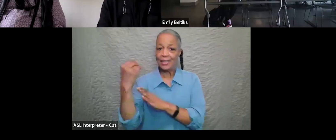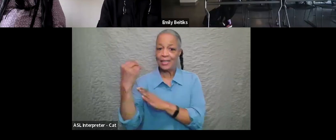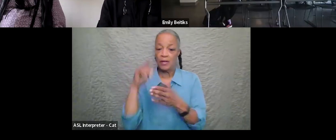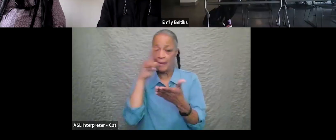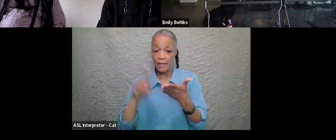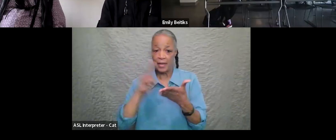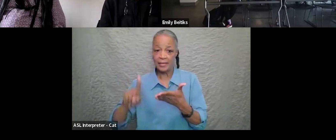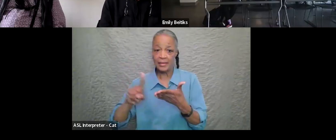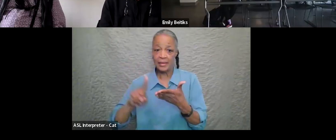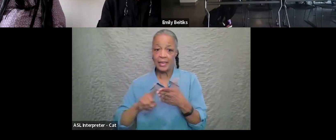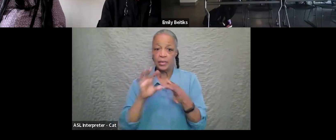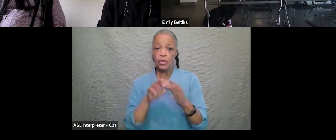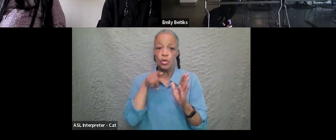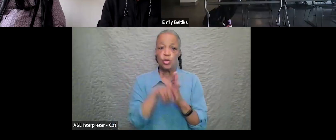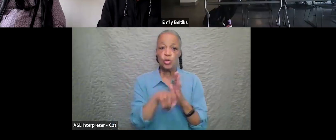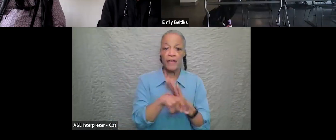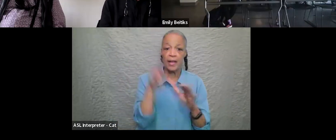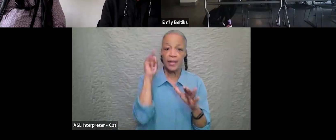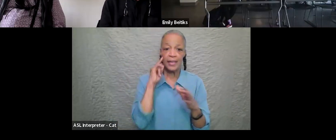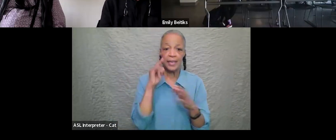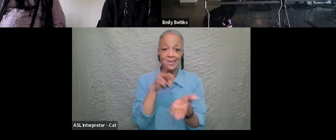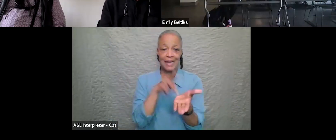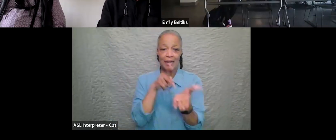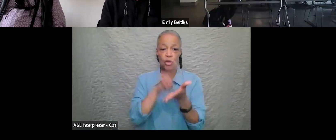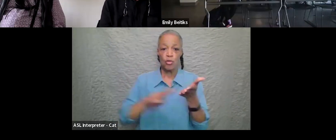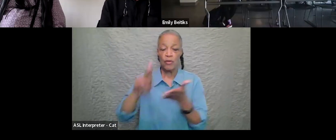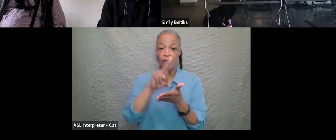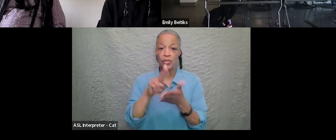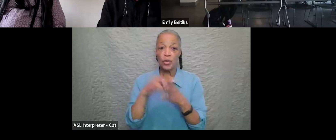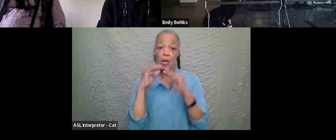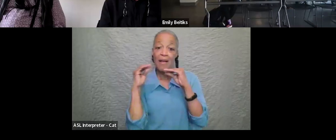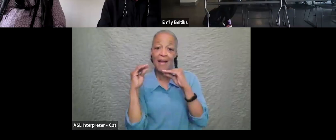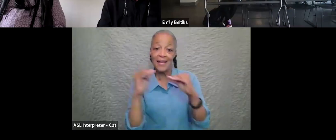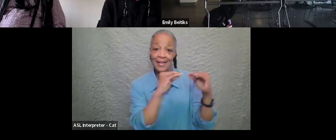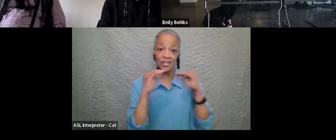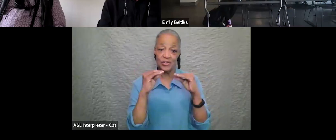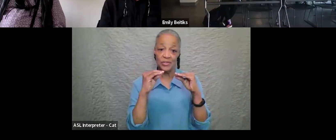And where I taught bioethics at that point for about 11 years.